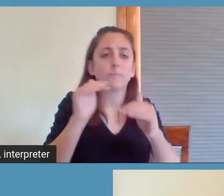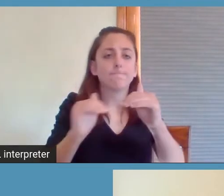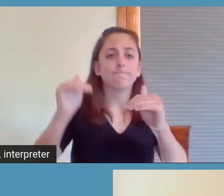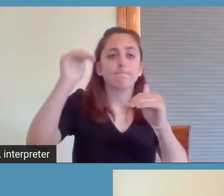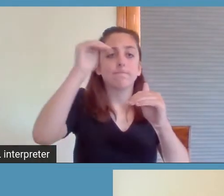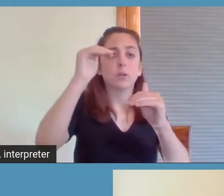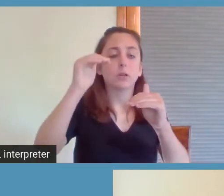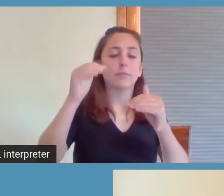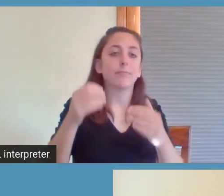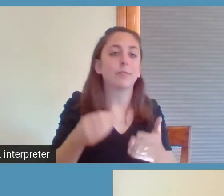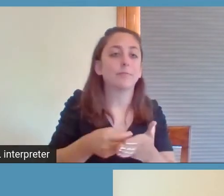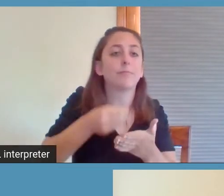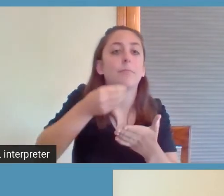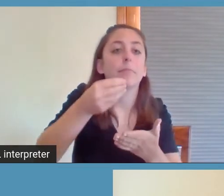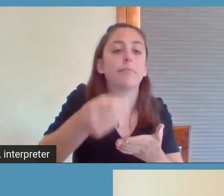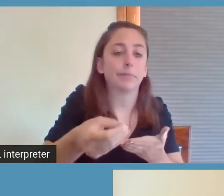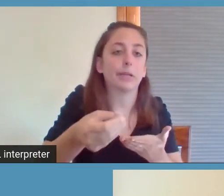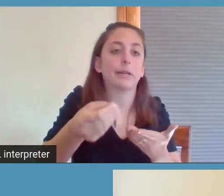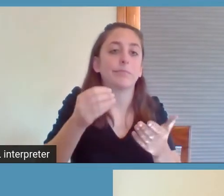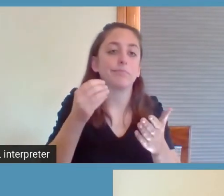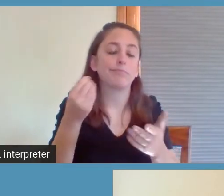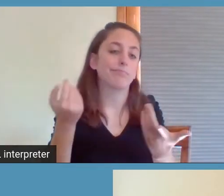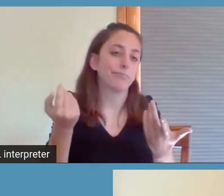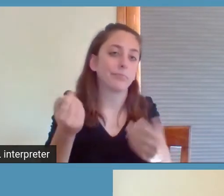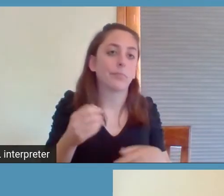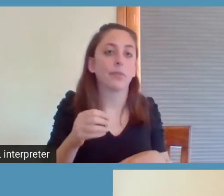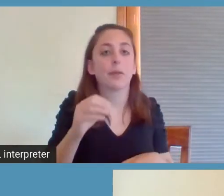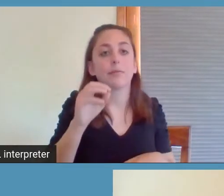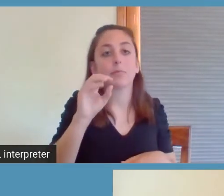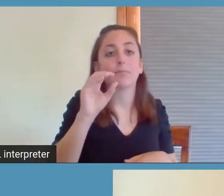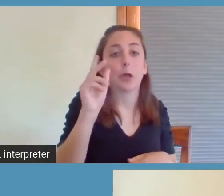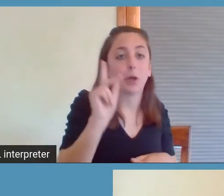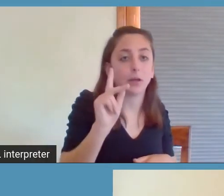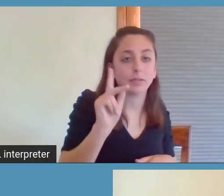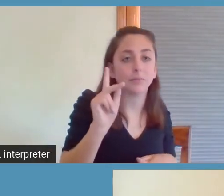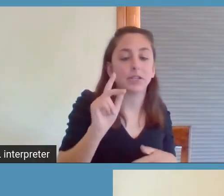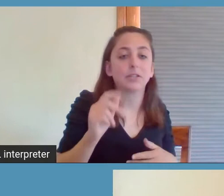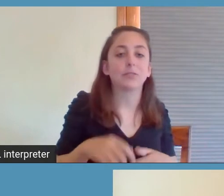packages on their website so you can actually go there and see what types of things you would get